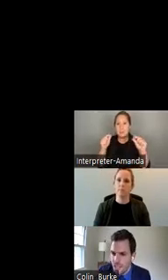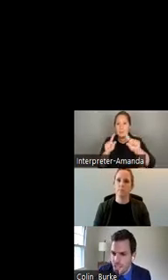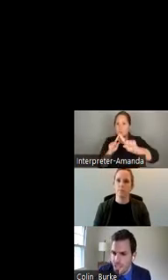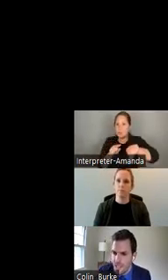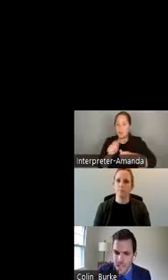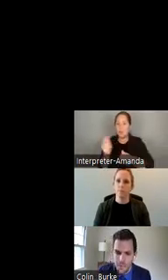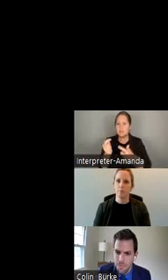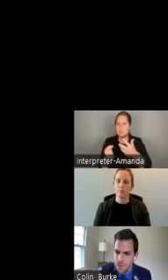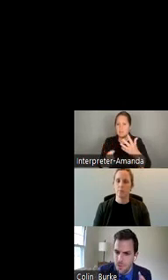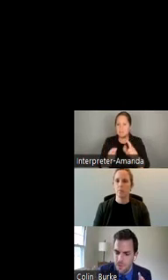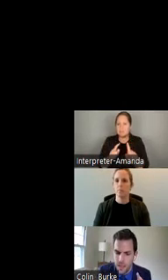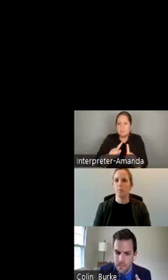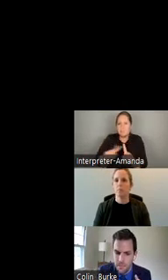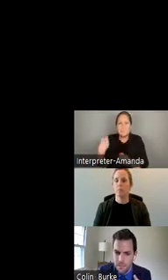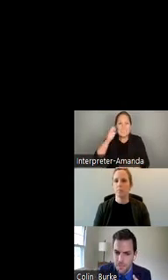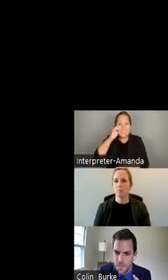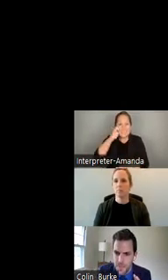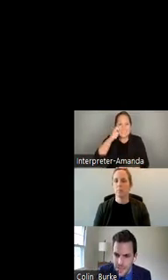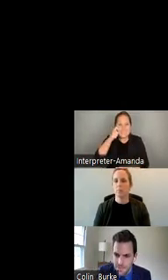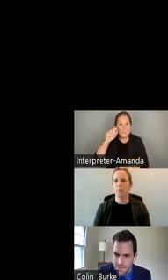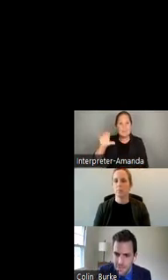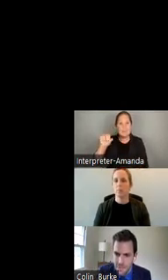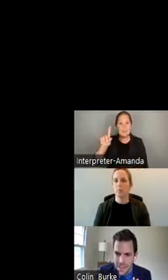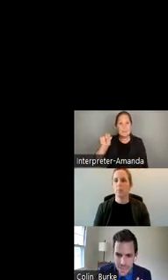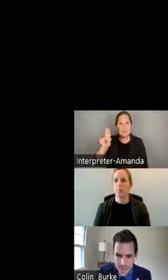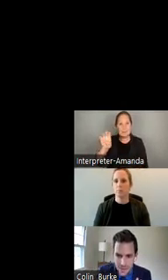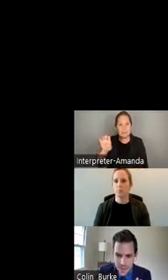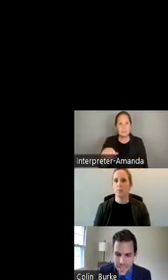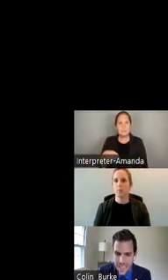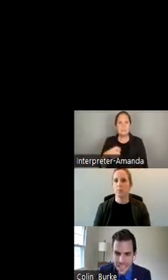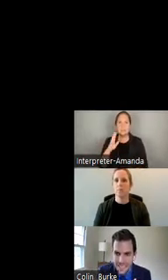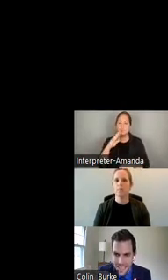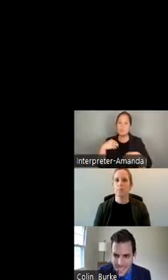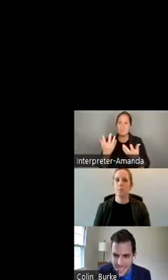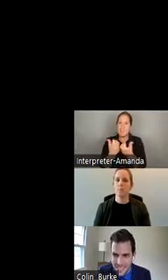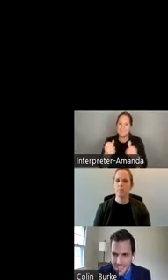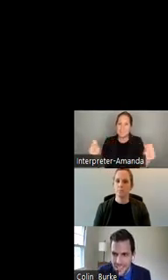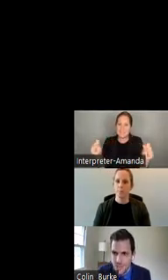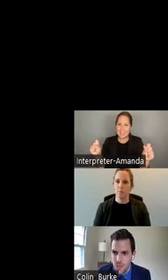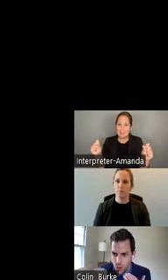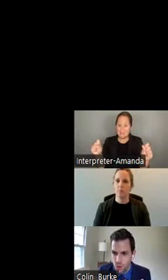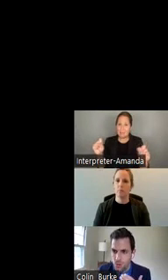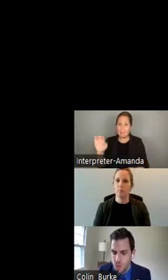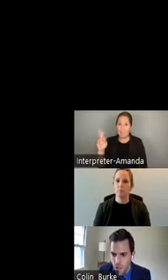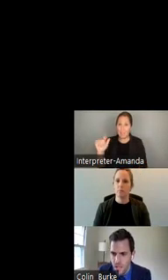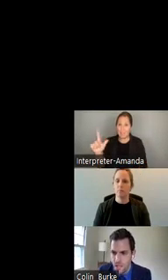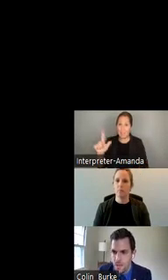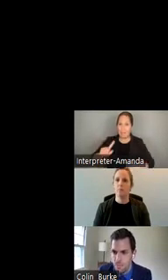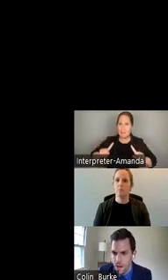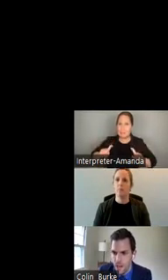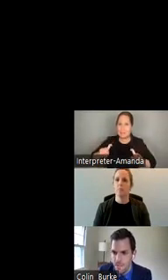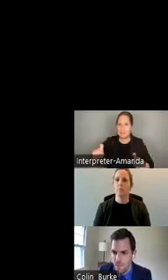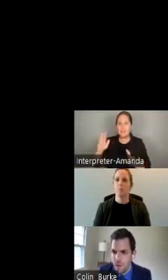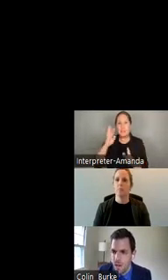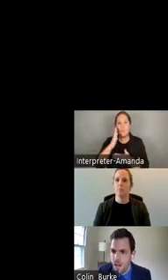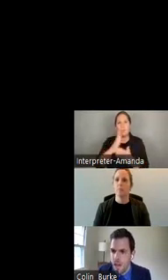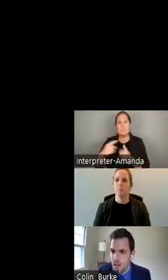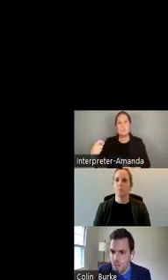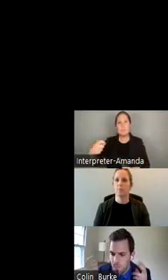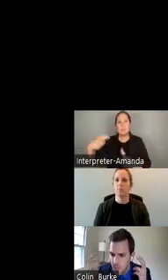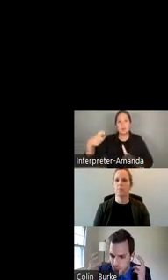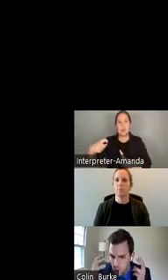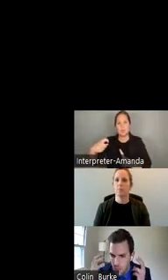conducting a sort of um safe and ethical and tested startled response Paradigm where you've